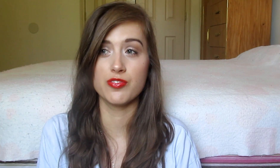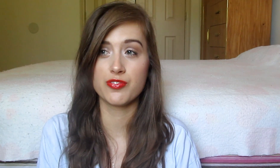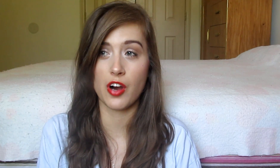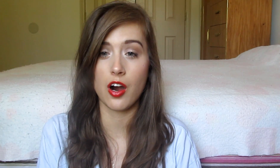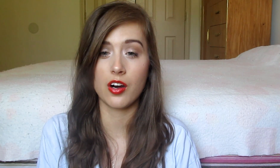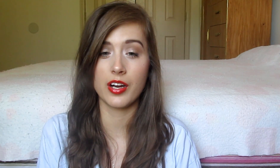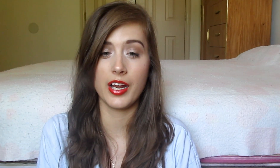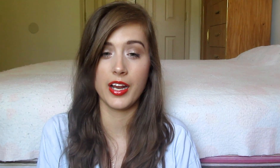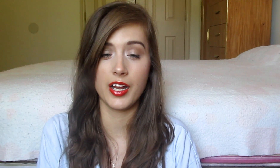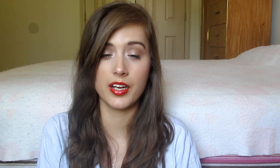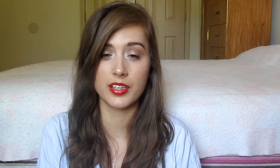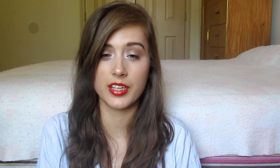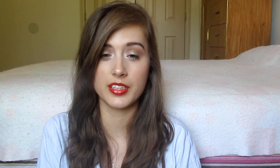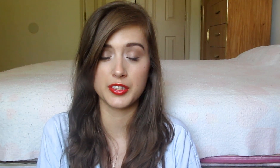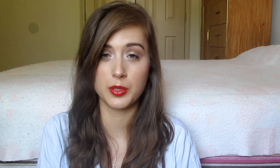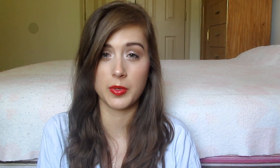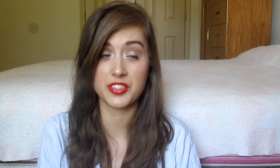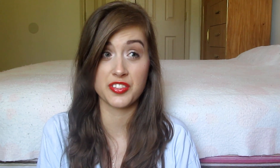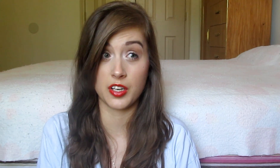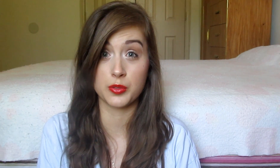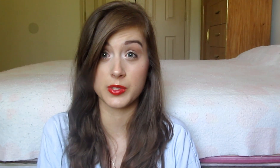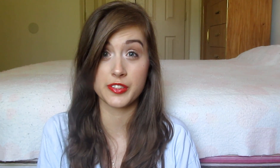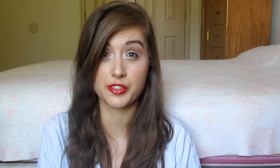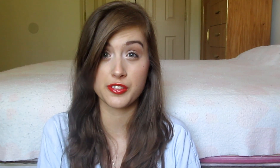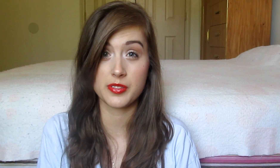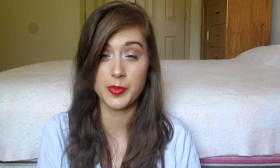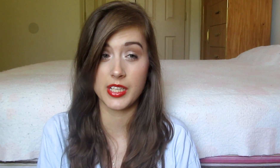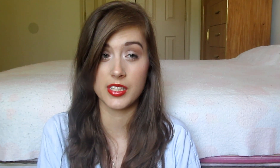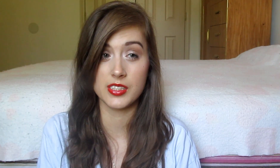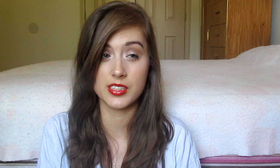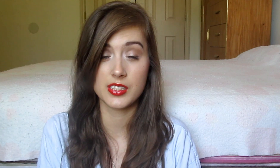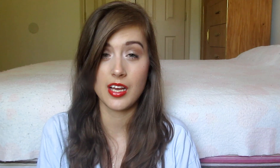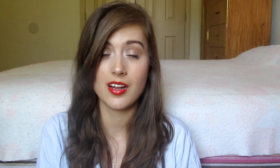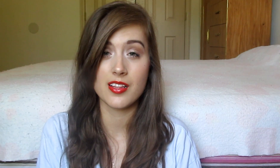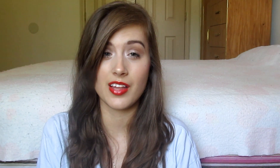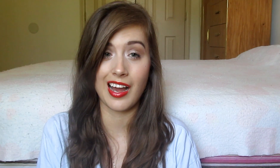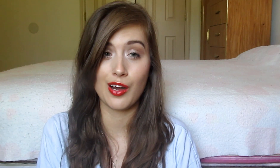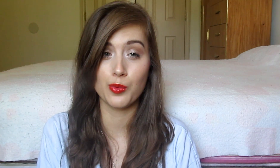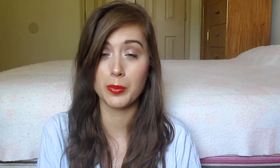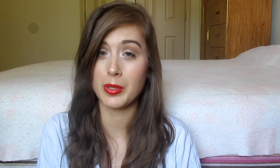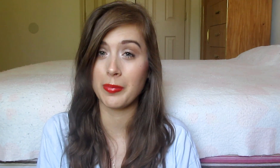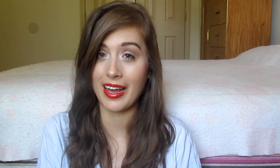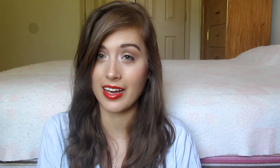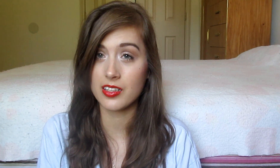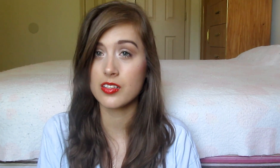and fall and get into a bunch of tongue twisters because that would be bad.